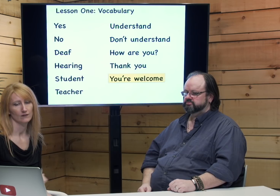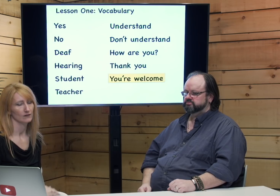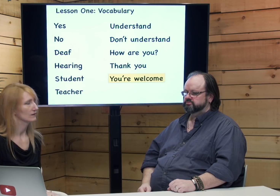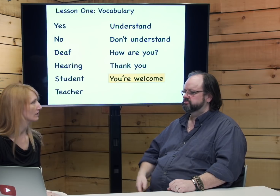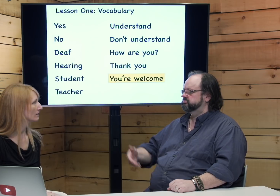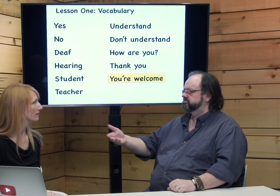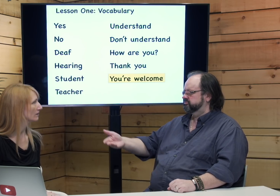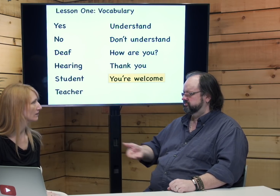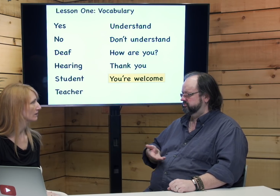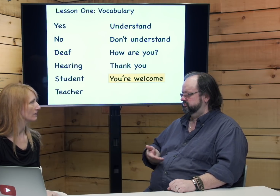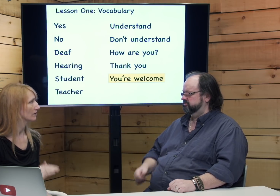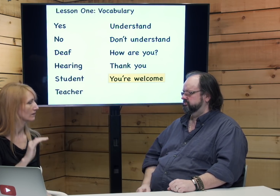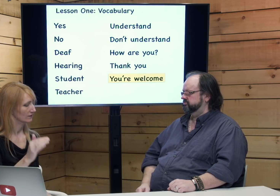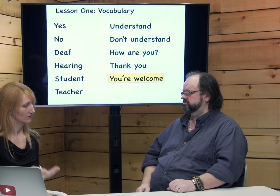you're welcome